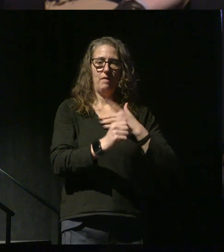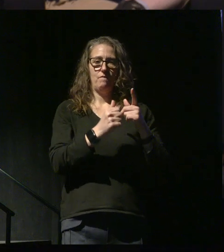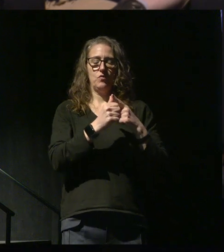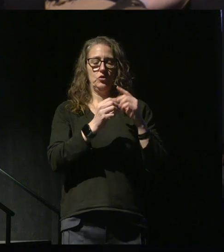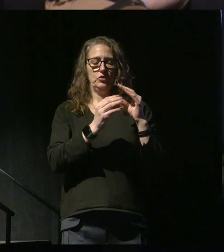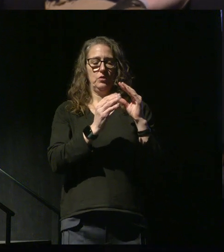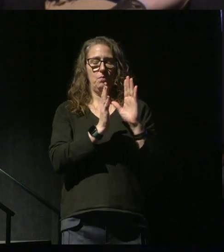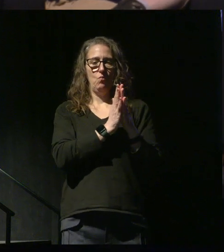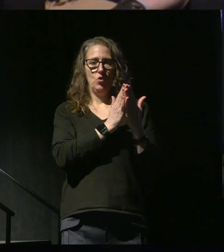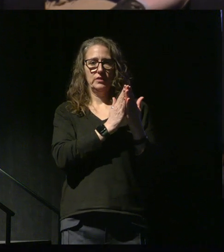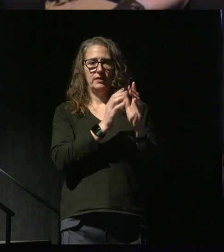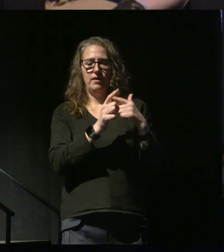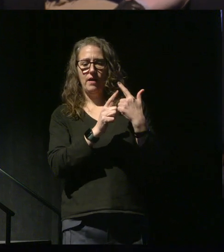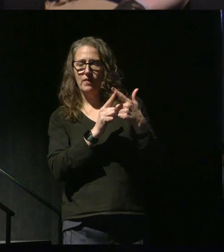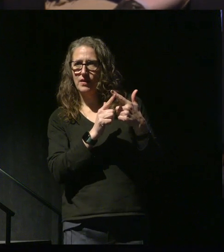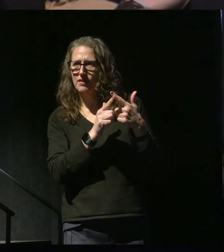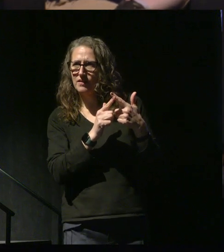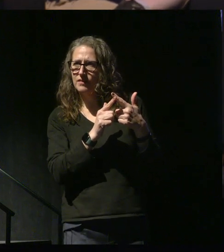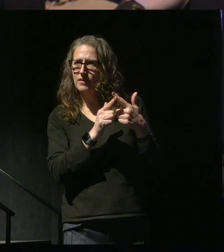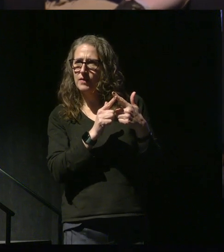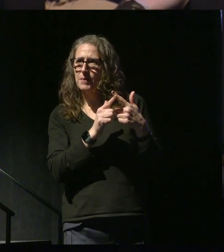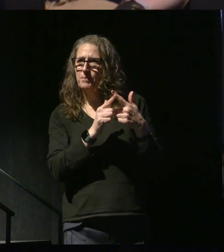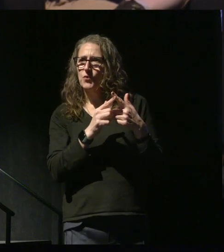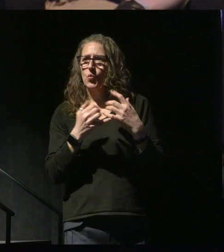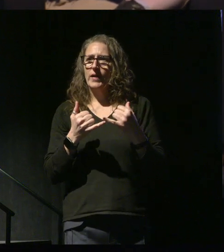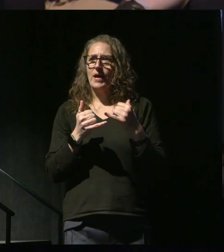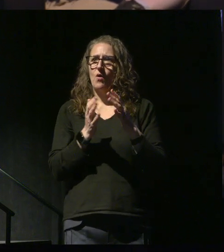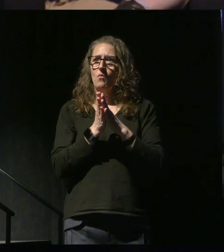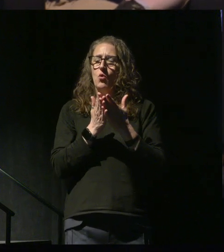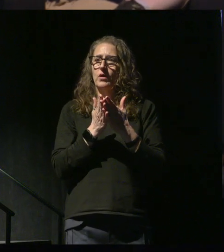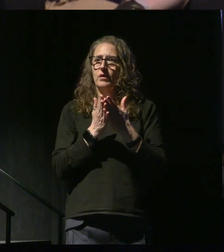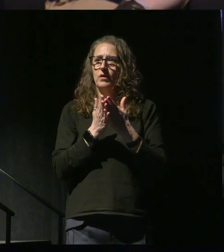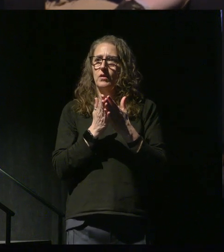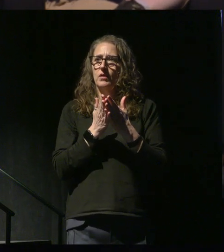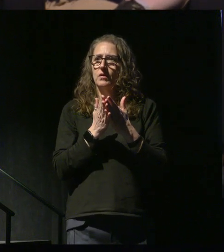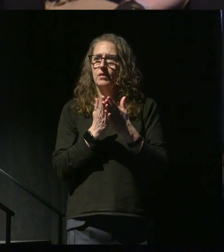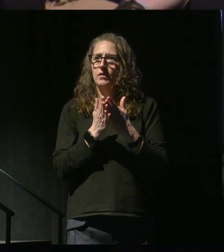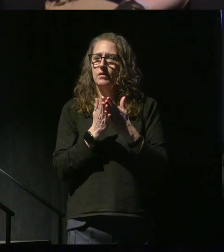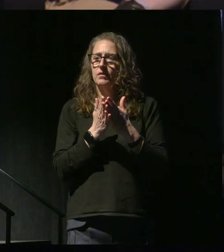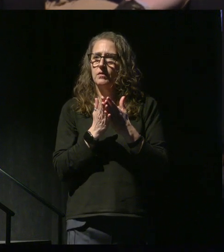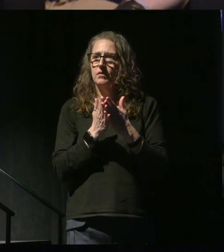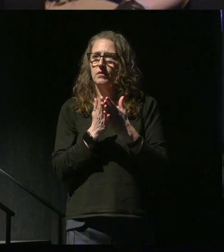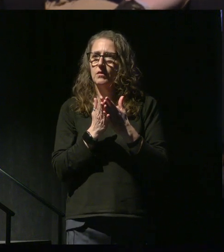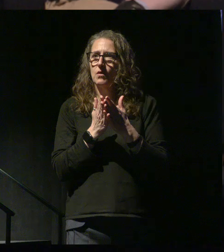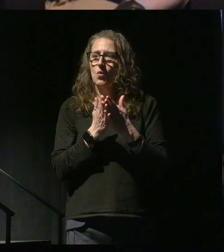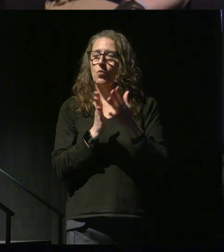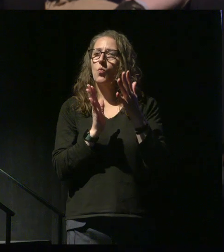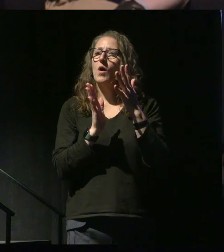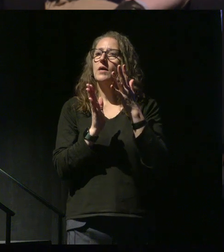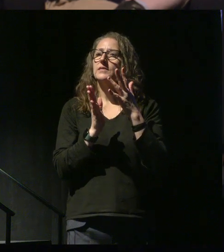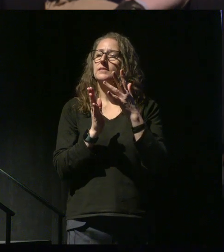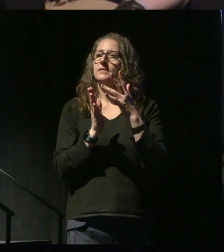"Falling Back in Love with Being Human" are Katie Nishimoto of the Dial Press for the American version and David Ross